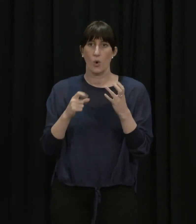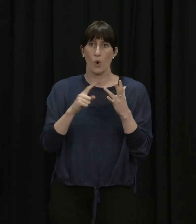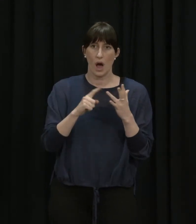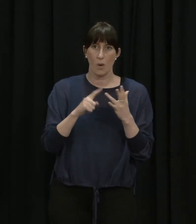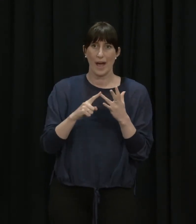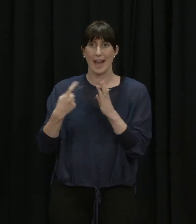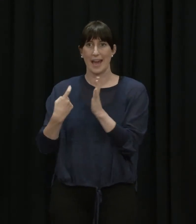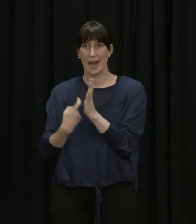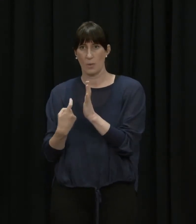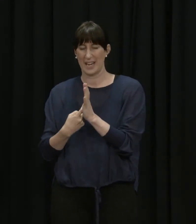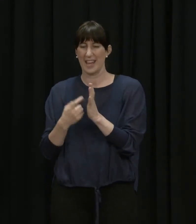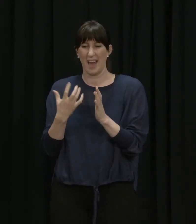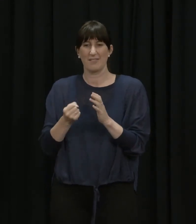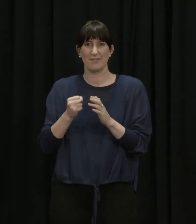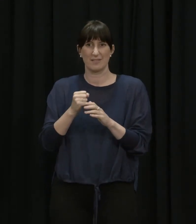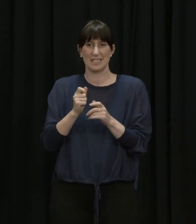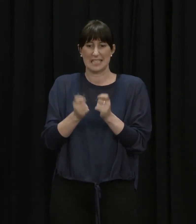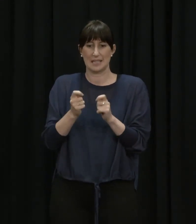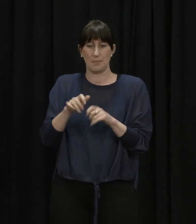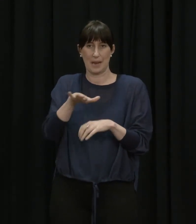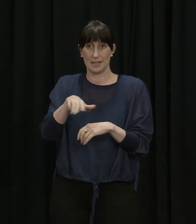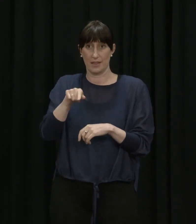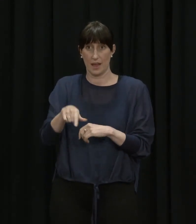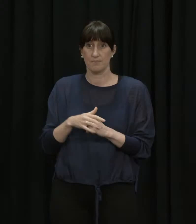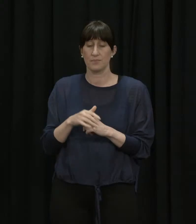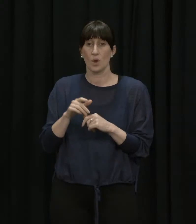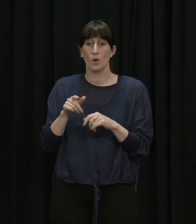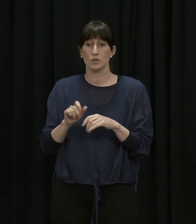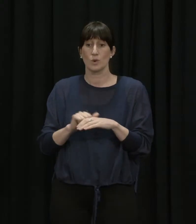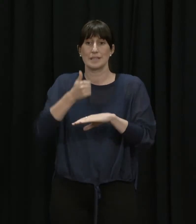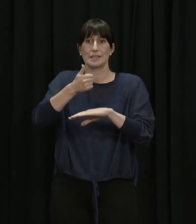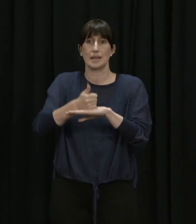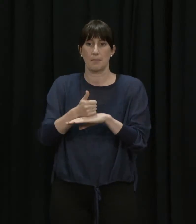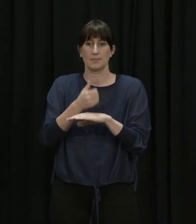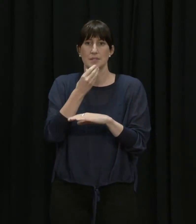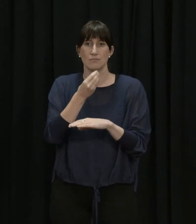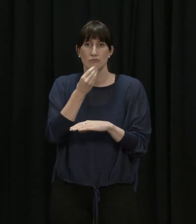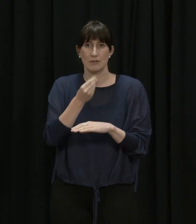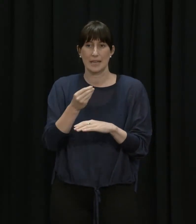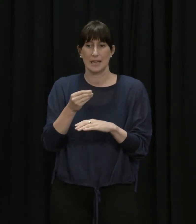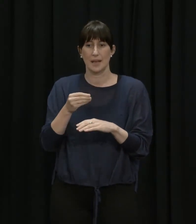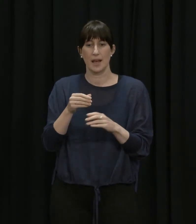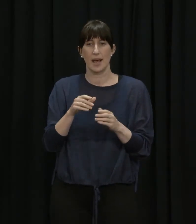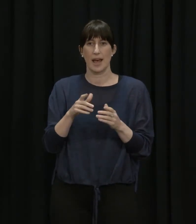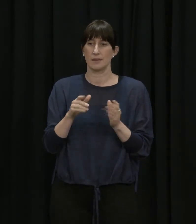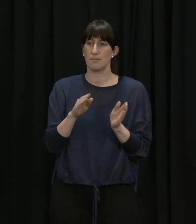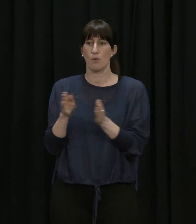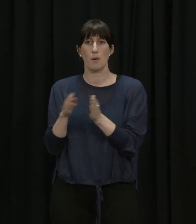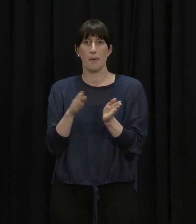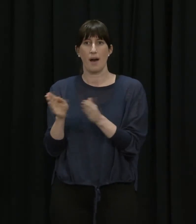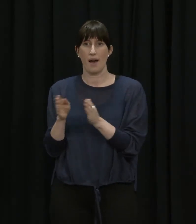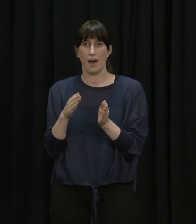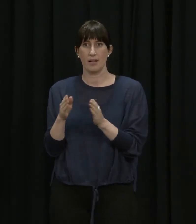That's in addition to existing